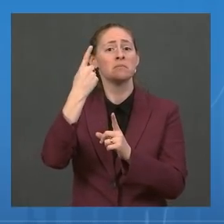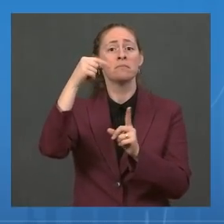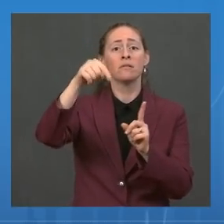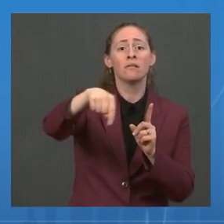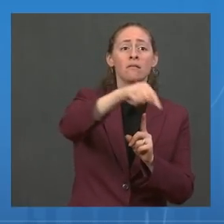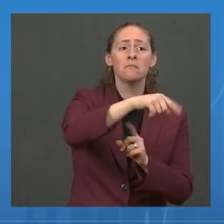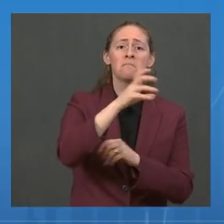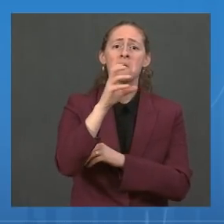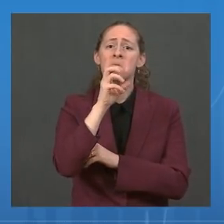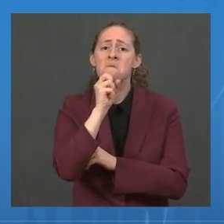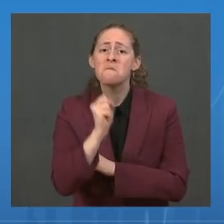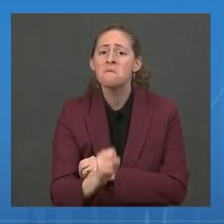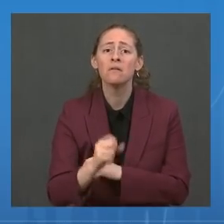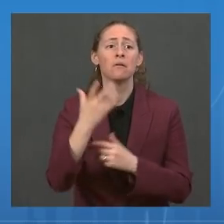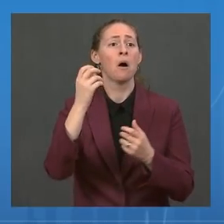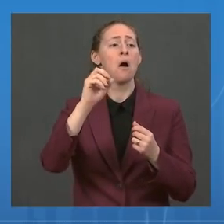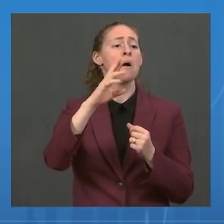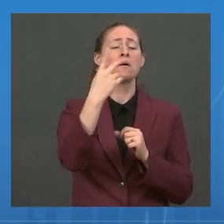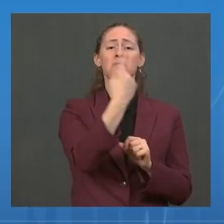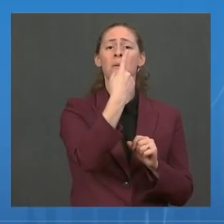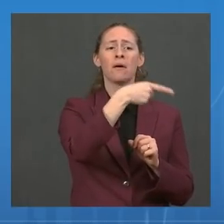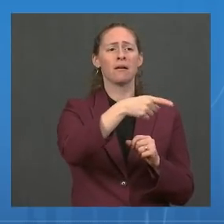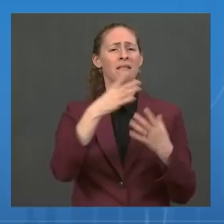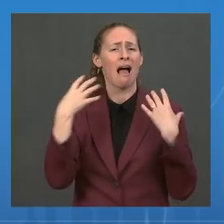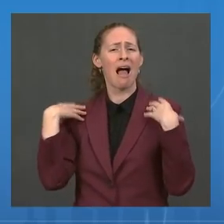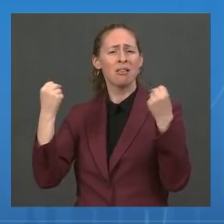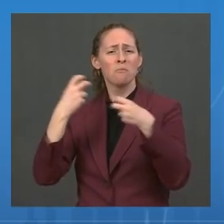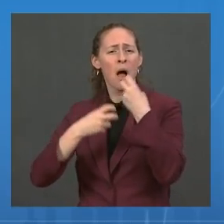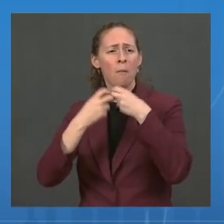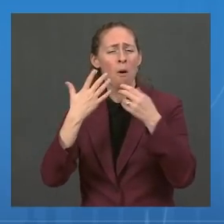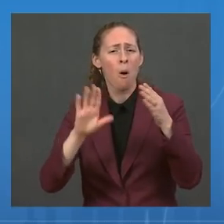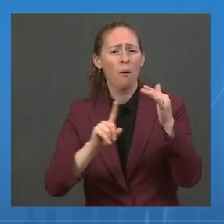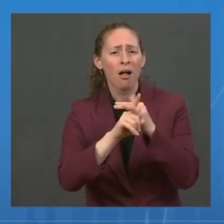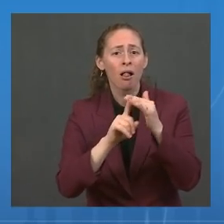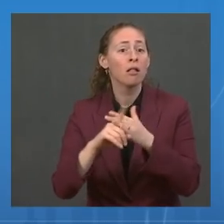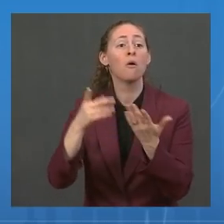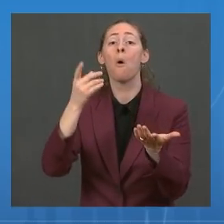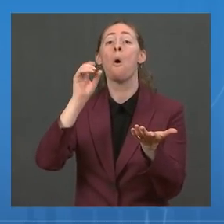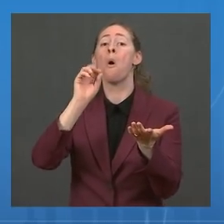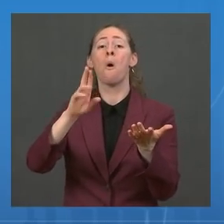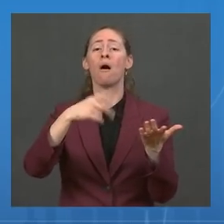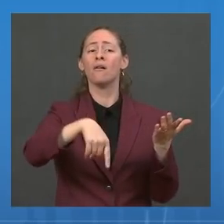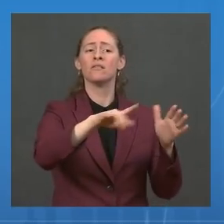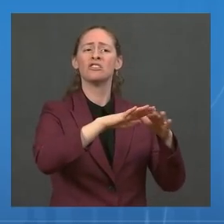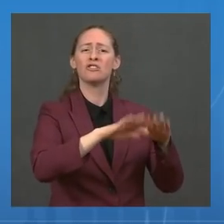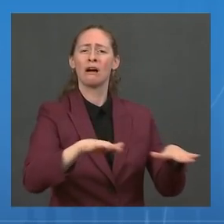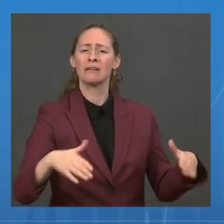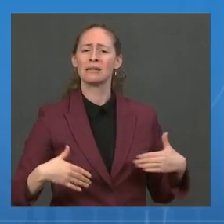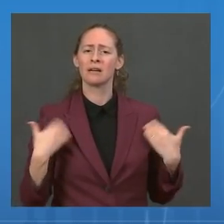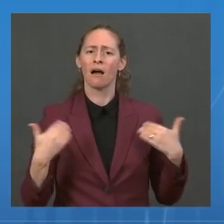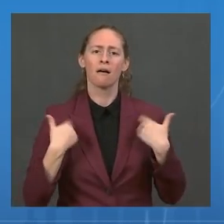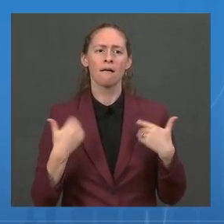and they've got kids who are under 12 who are vaccine- -- who are unvaccinated. And some of them are taking some extra precautions,